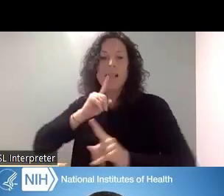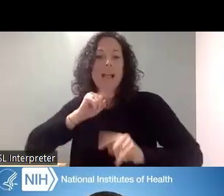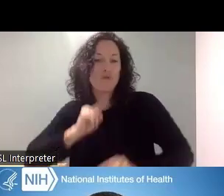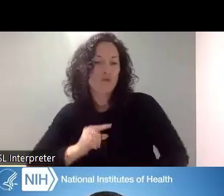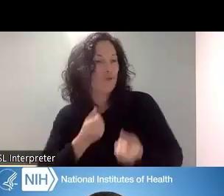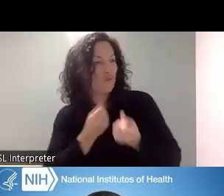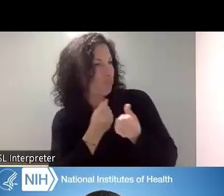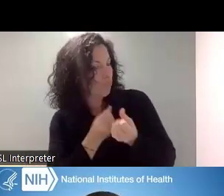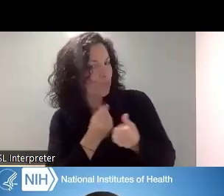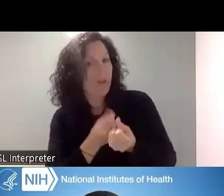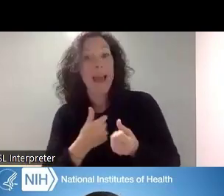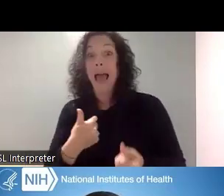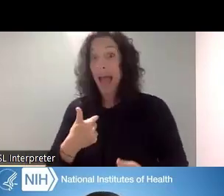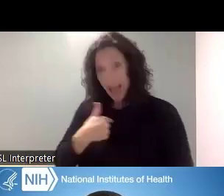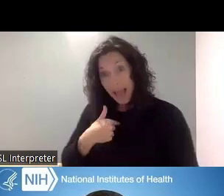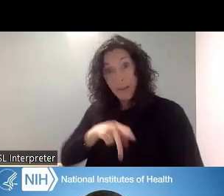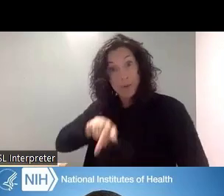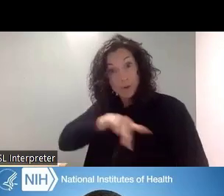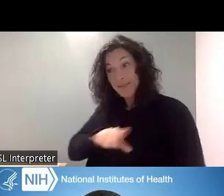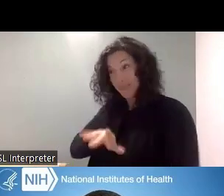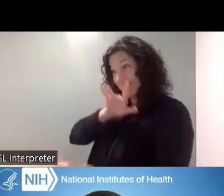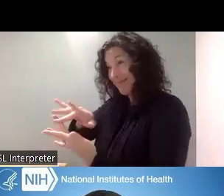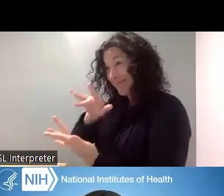regularly to ask these kinds of questions as well.